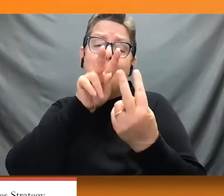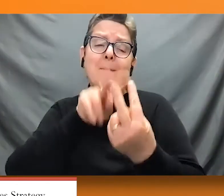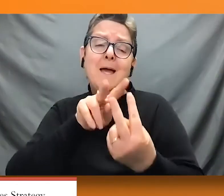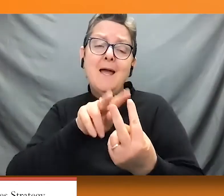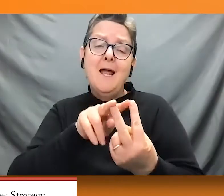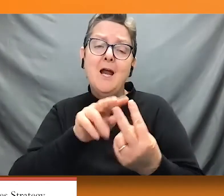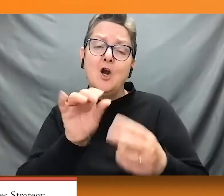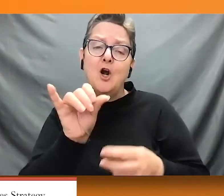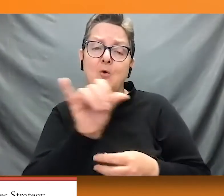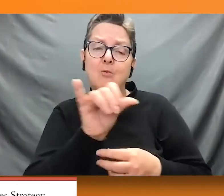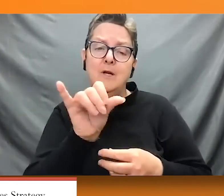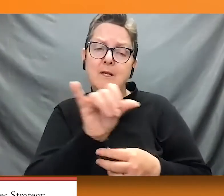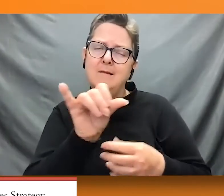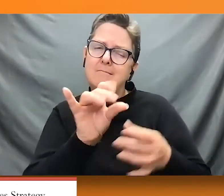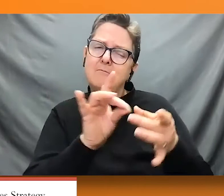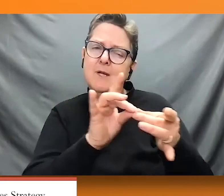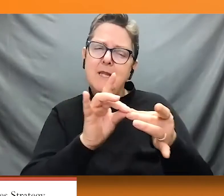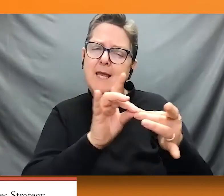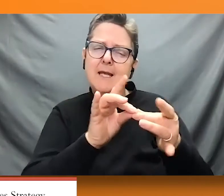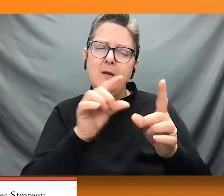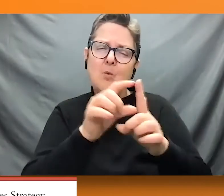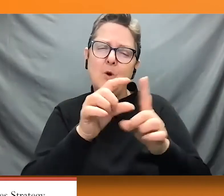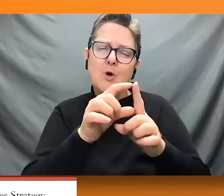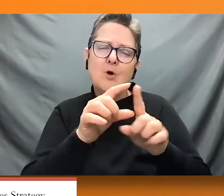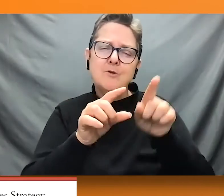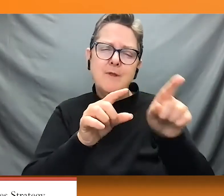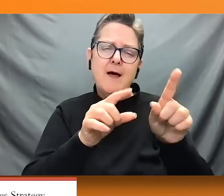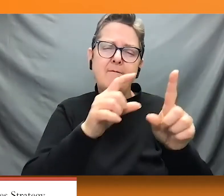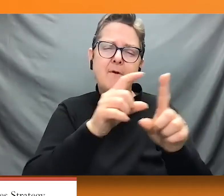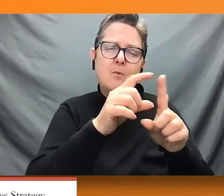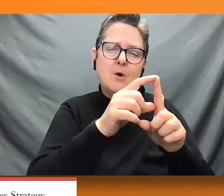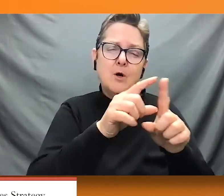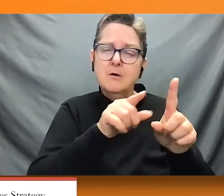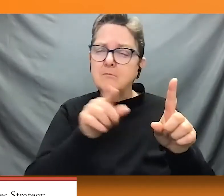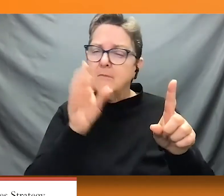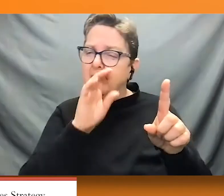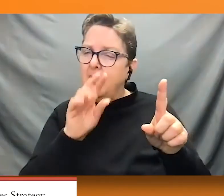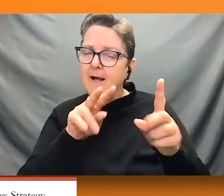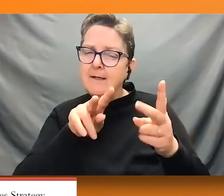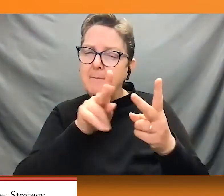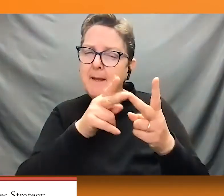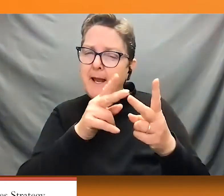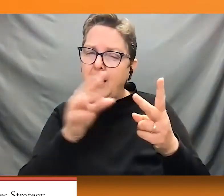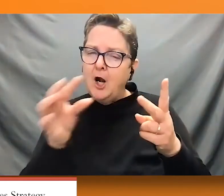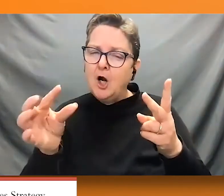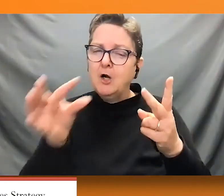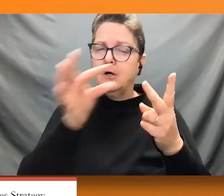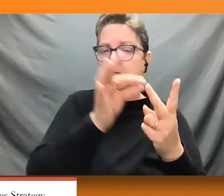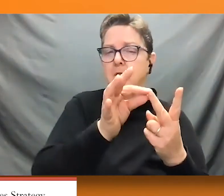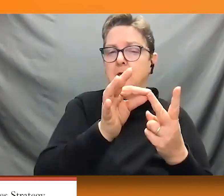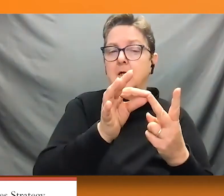You probably can tell from the pairings whether or not they really understand what the word means. So, that gives you a lot of-- a clue as to whether or not